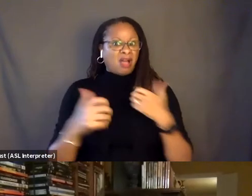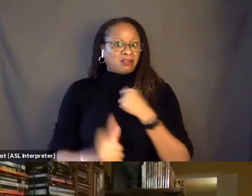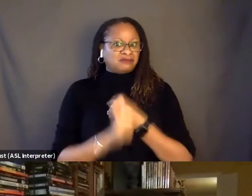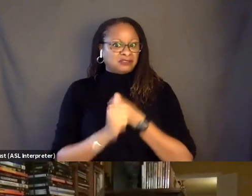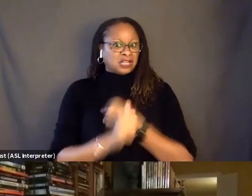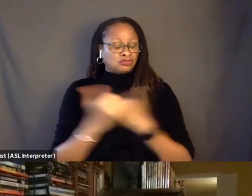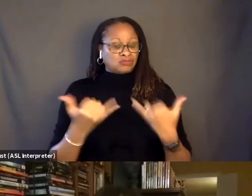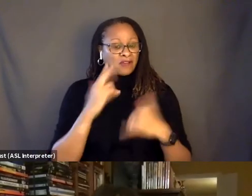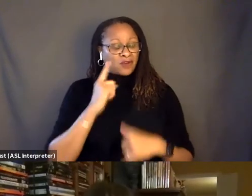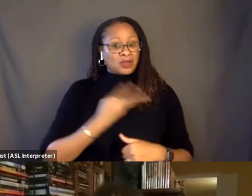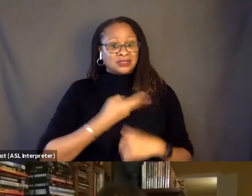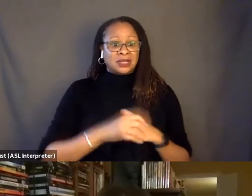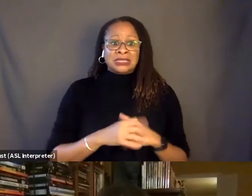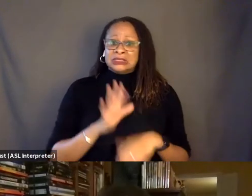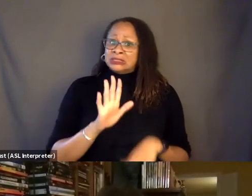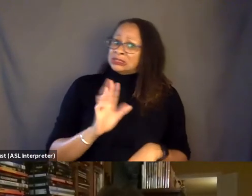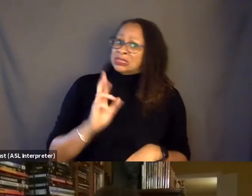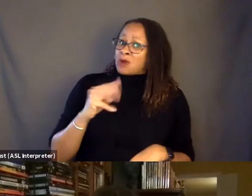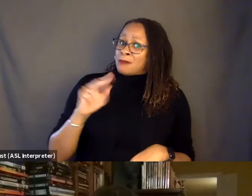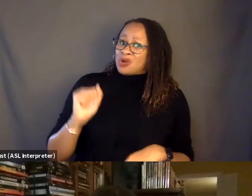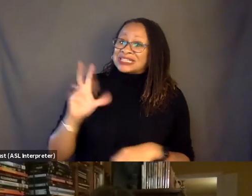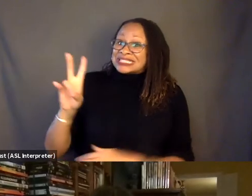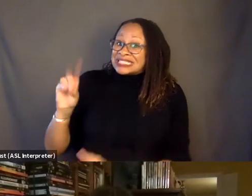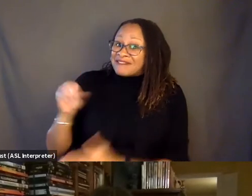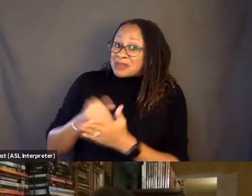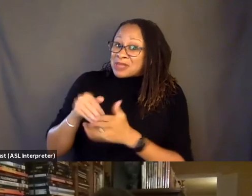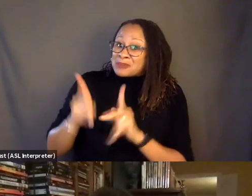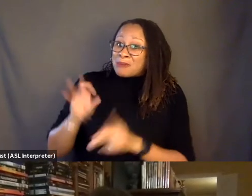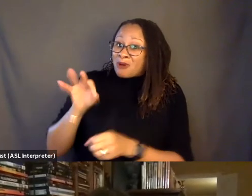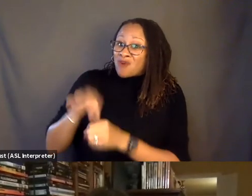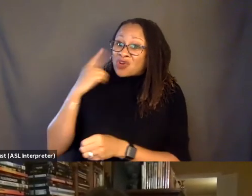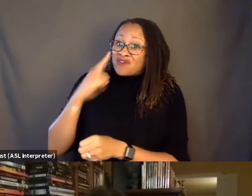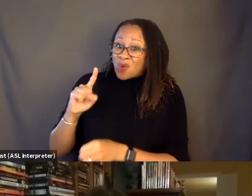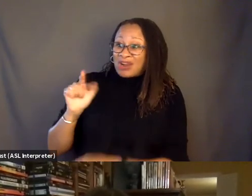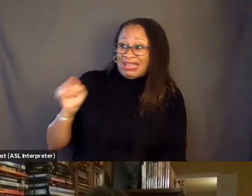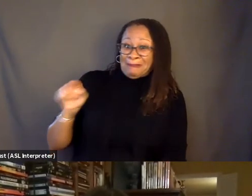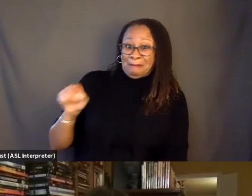It's troubling that 70 million voted for him, right? So if you think about it in terms of population,